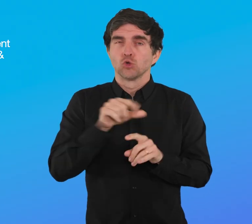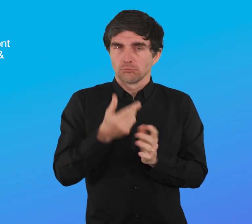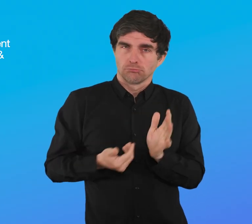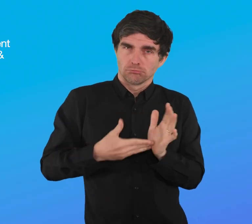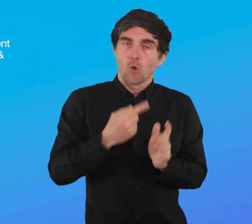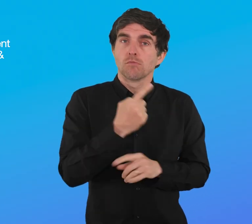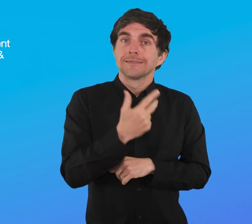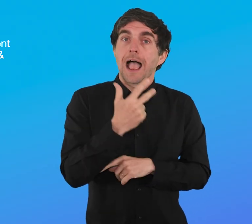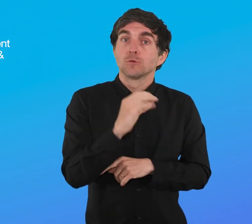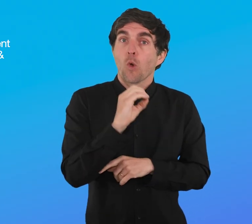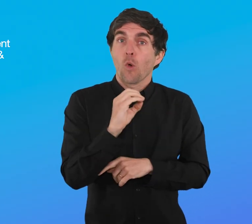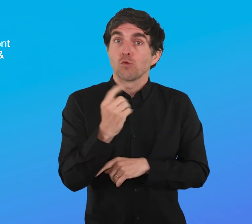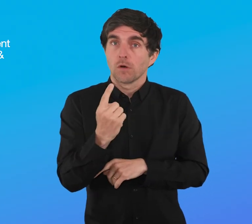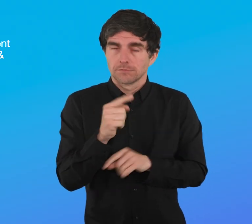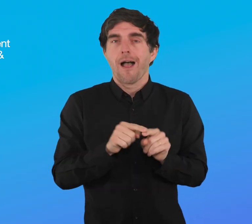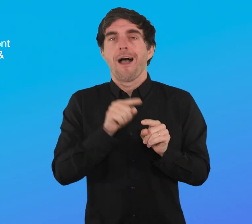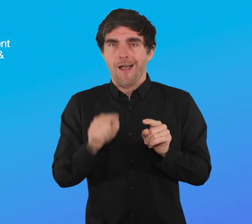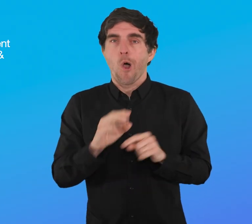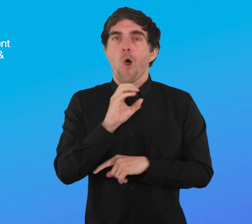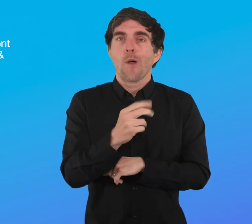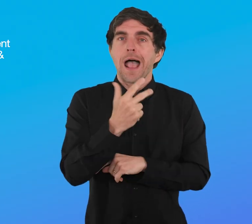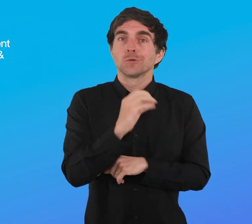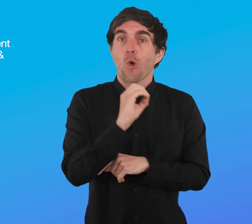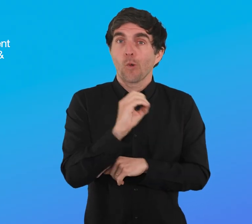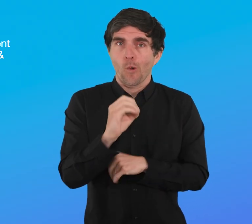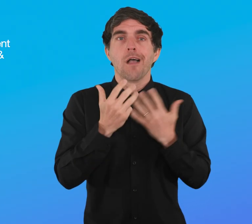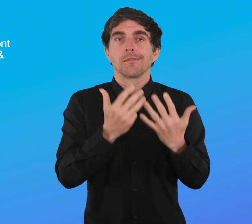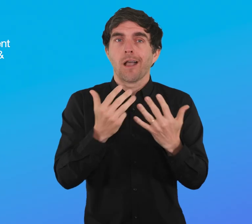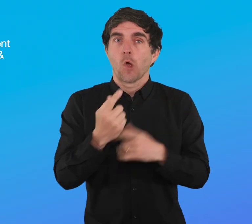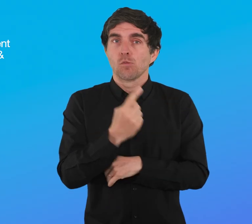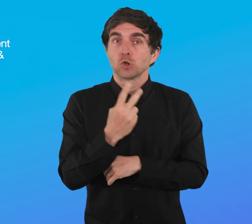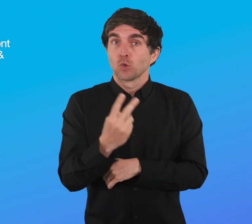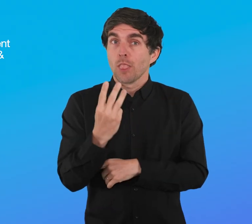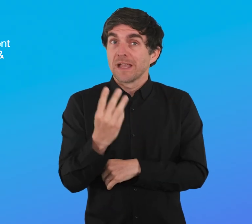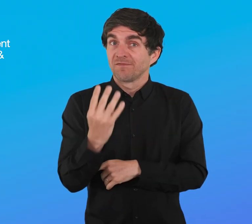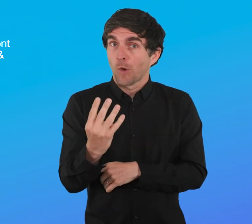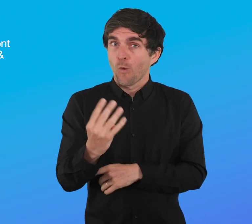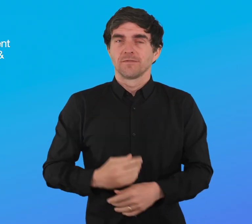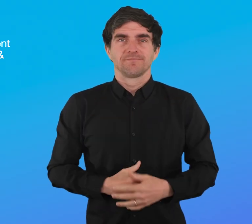You should dial 18001, then 0800 99 1234